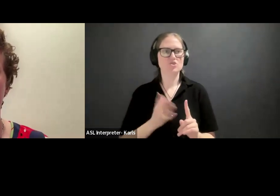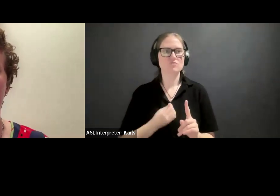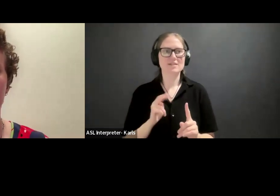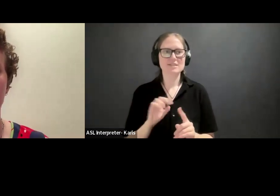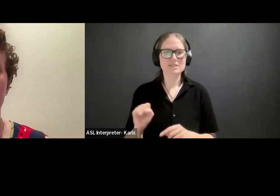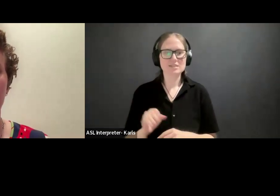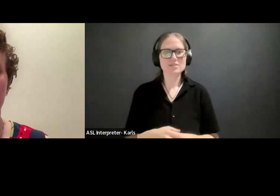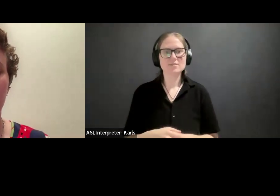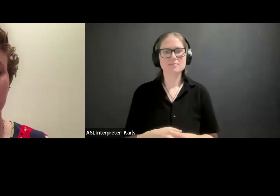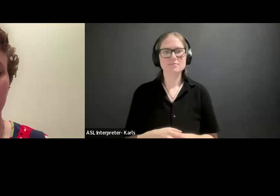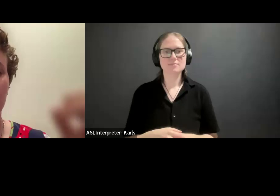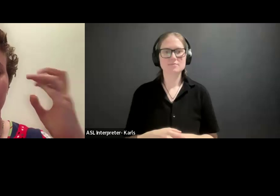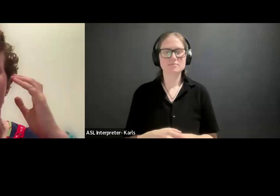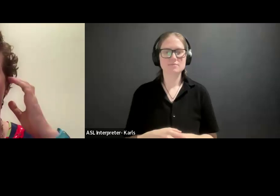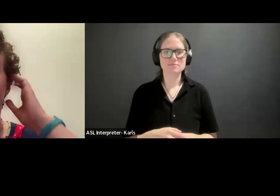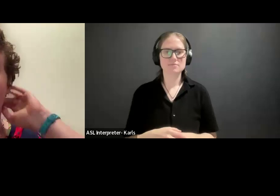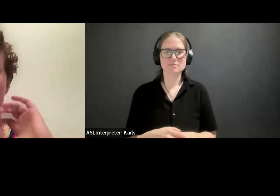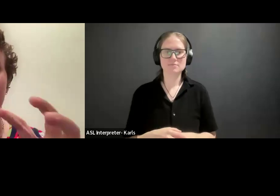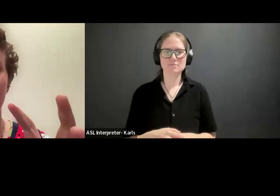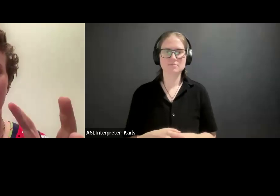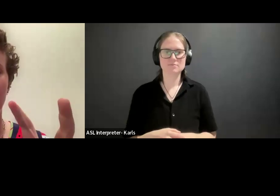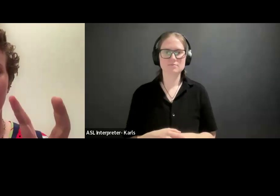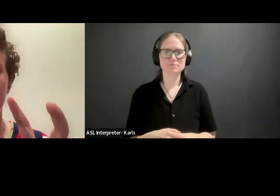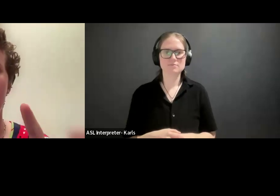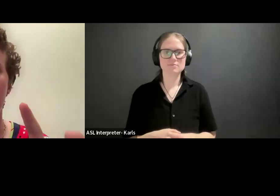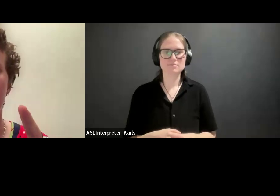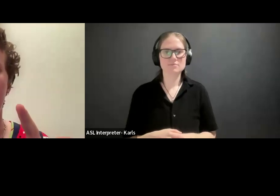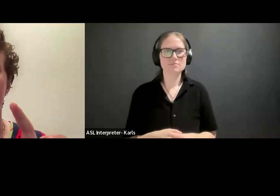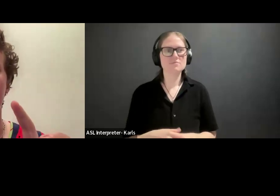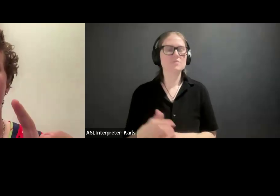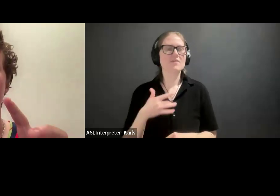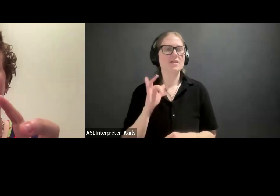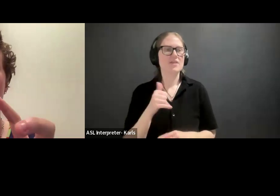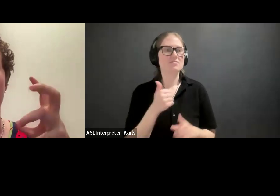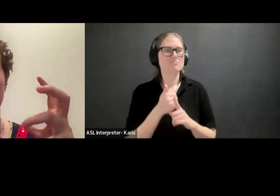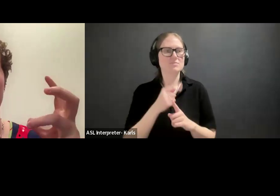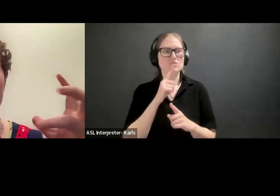I… I find that a really interesting topic, and kind of, um, you know,